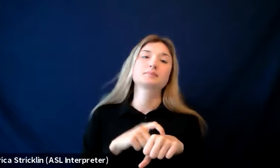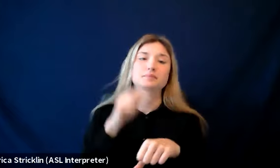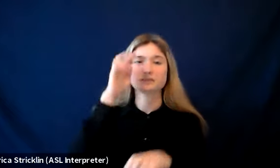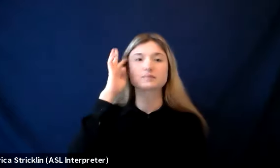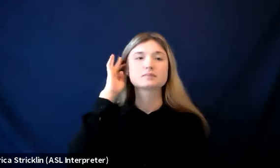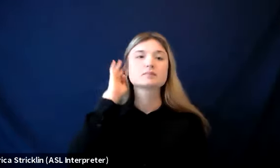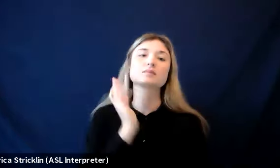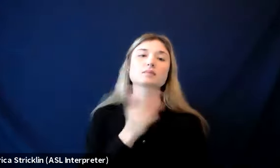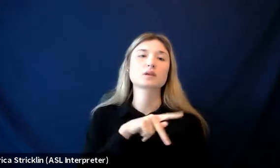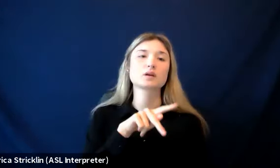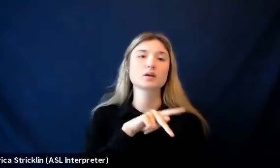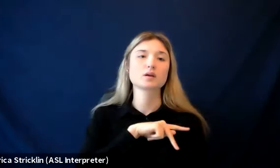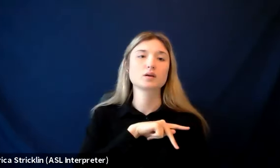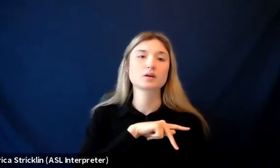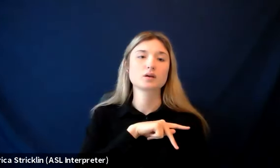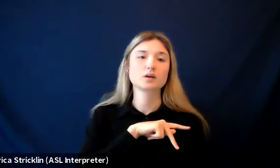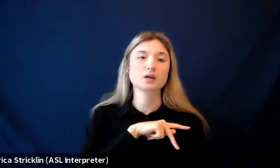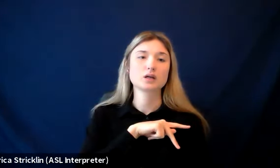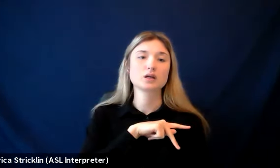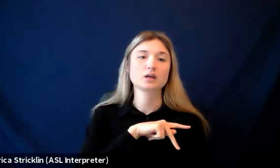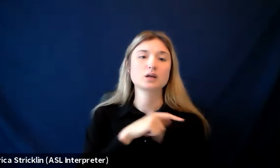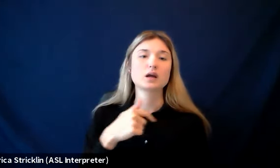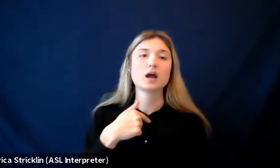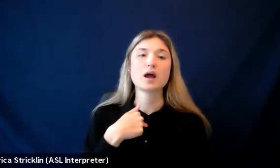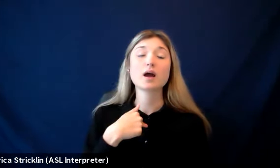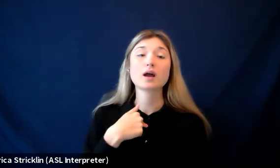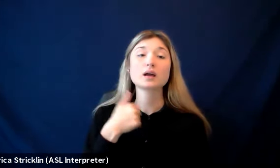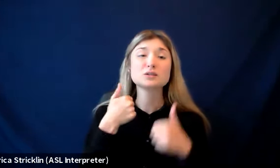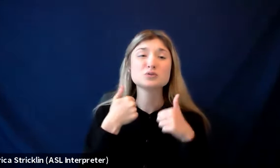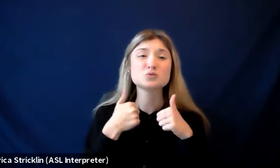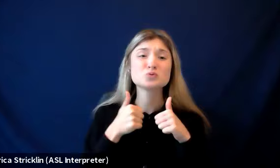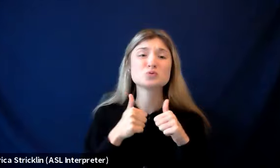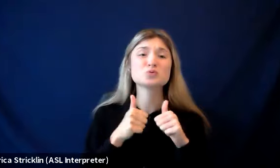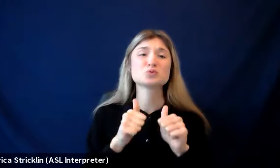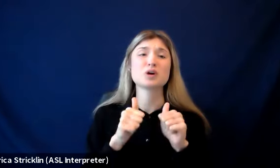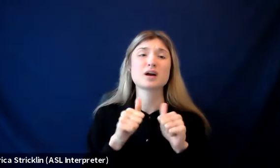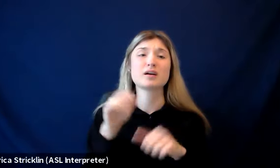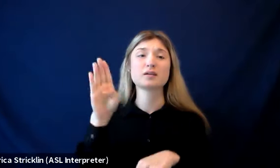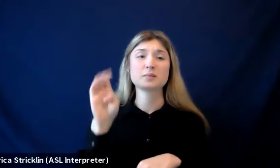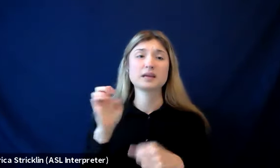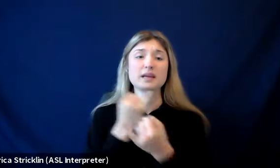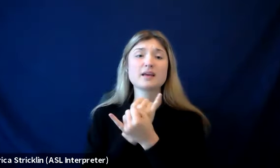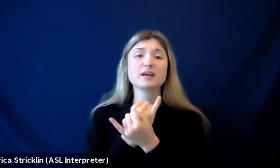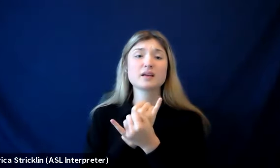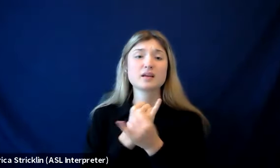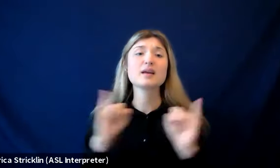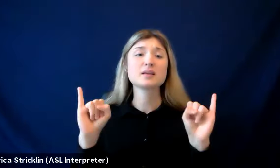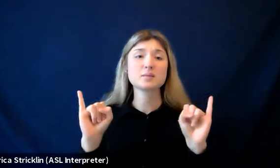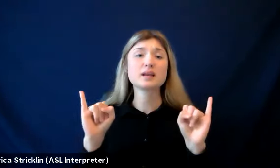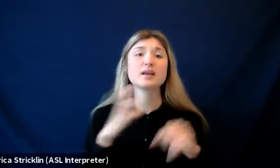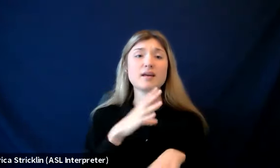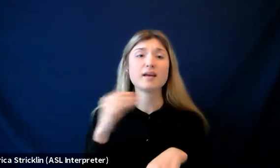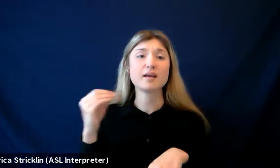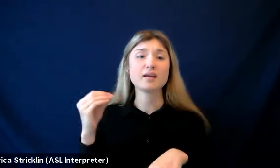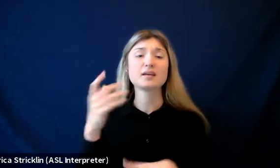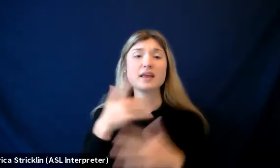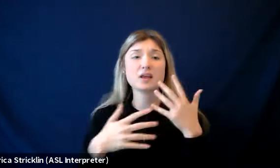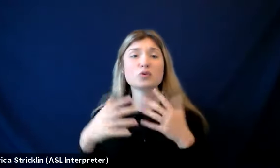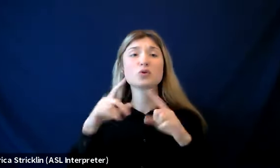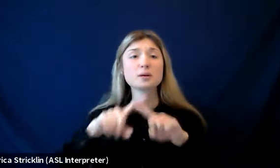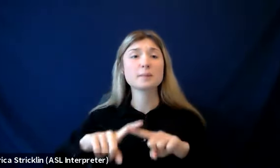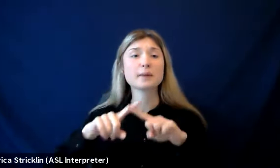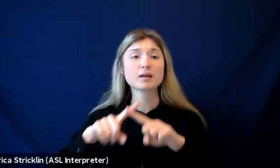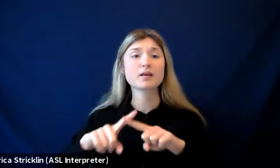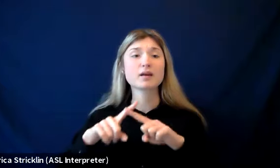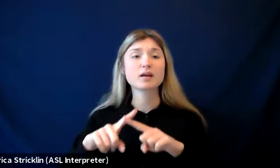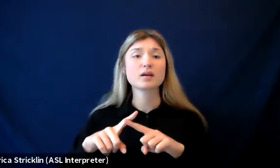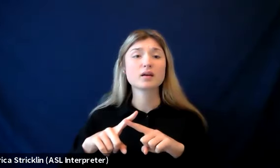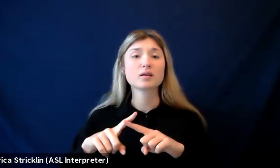Personally, I strive as much as possible to be independent and dependent.